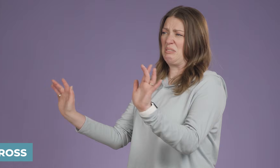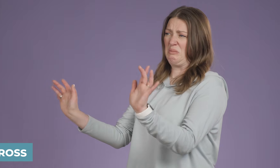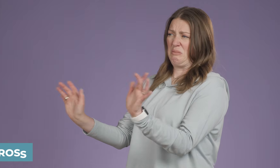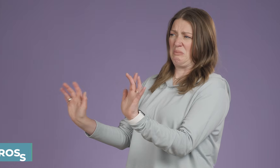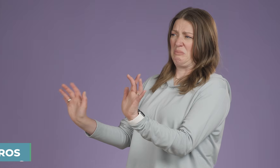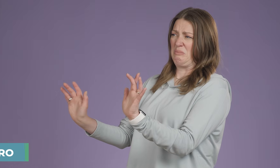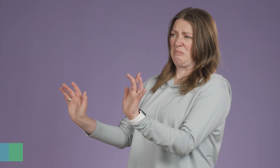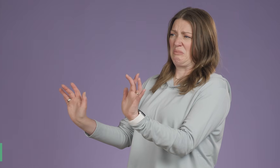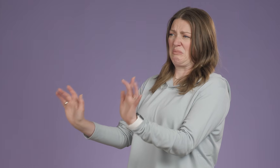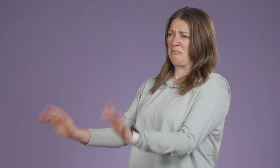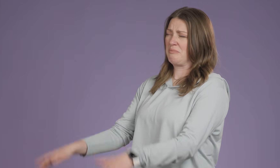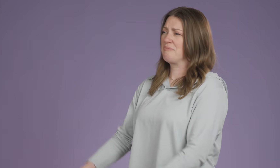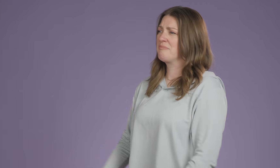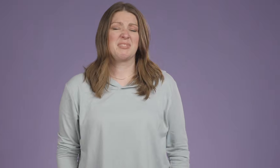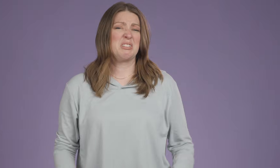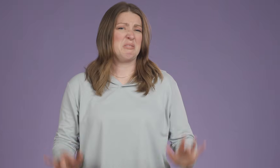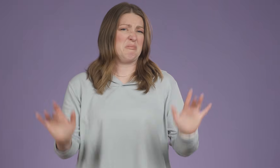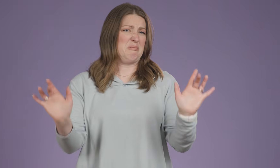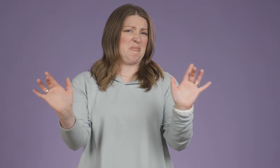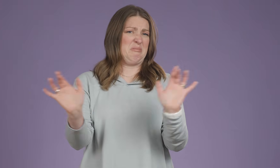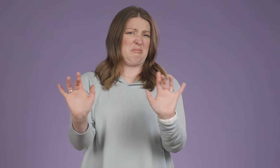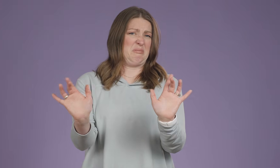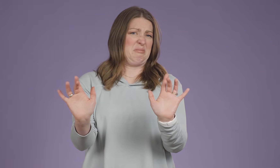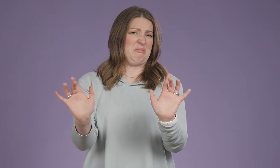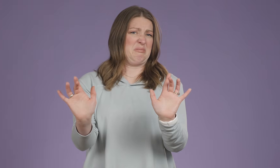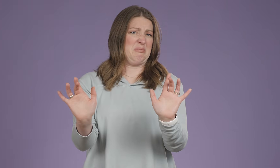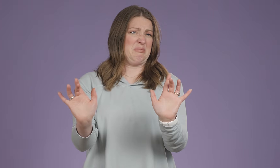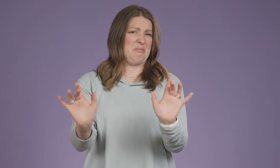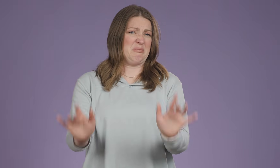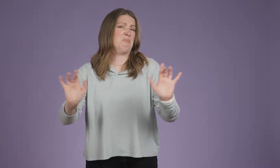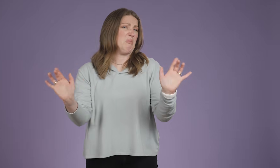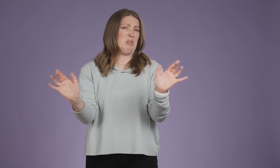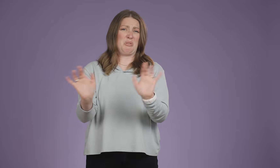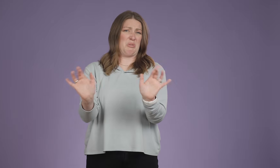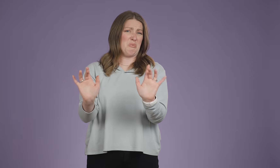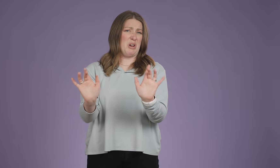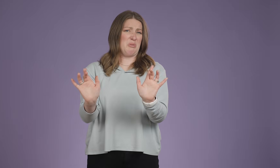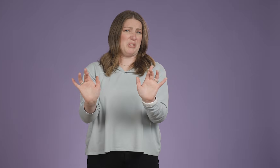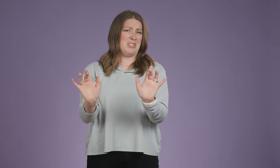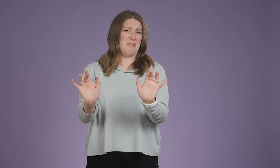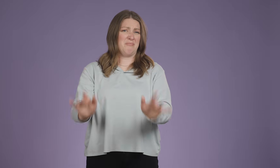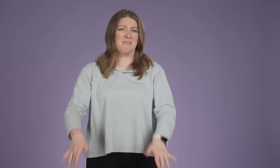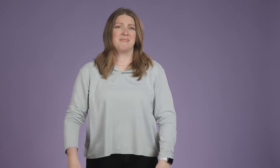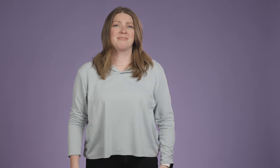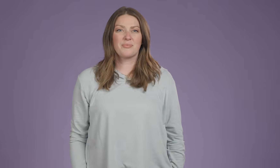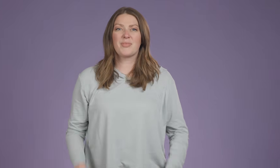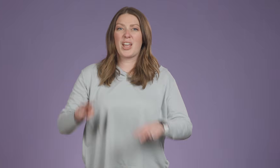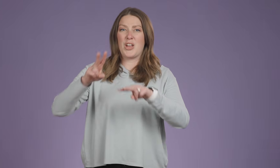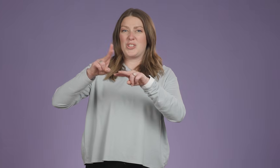Your middle fingers are pointing out and shaking with a gross face. GROSS.